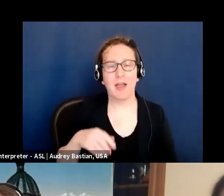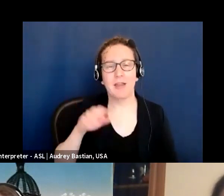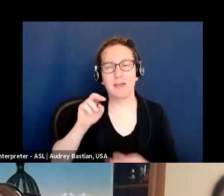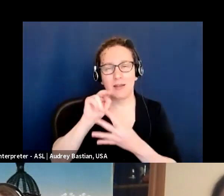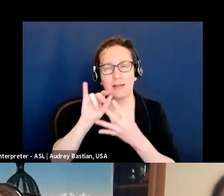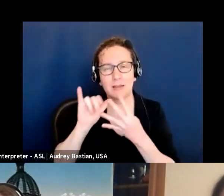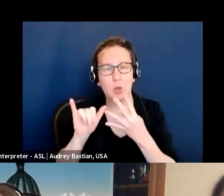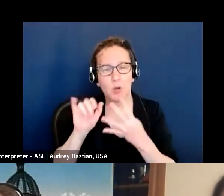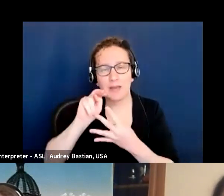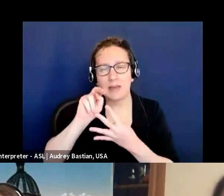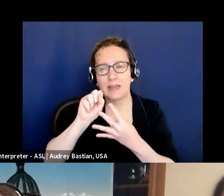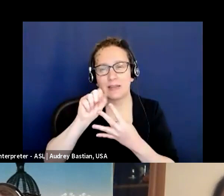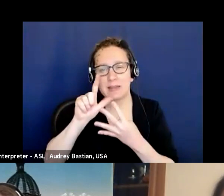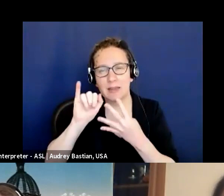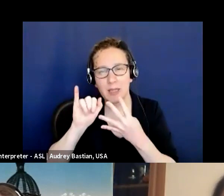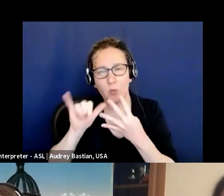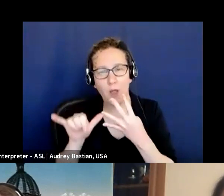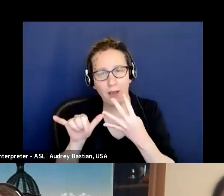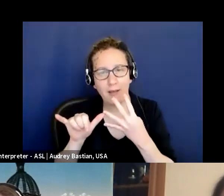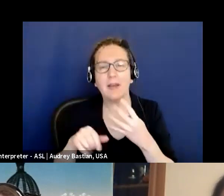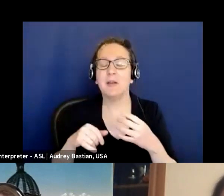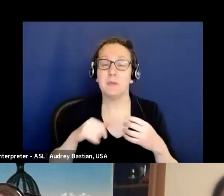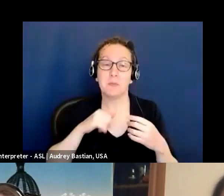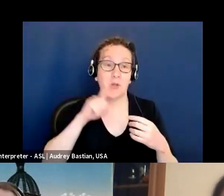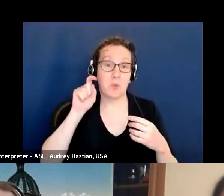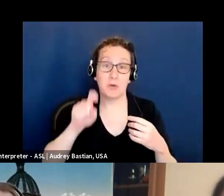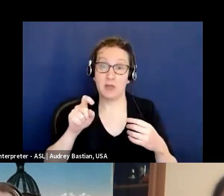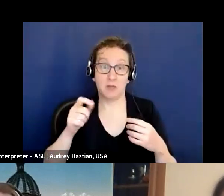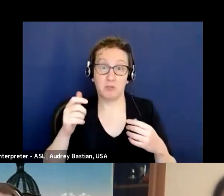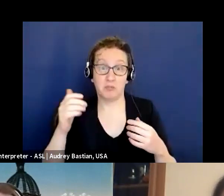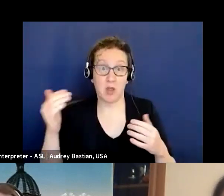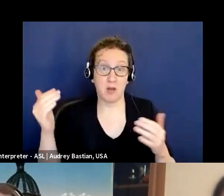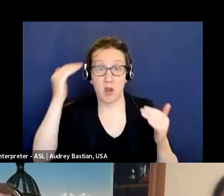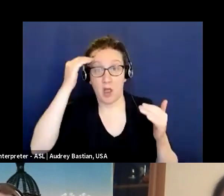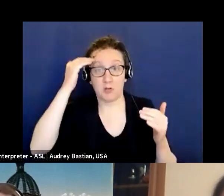a command of the language. You just have to be interested in it and motivated to study it.